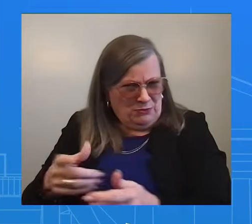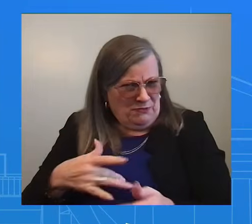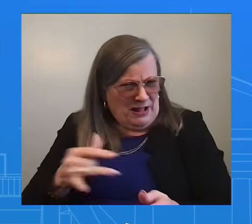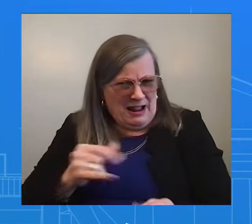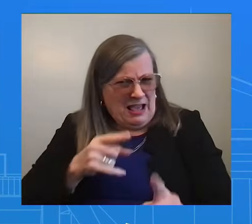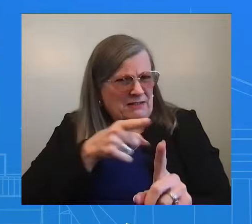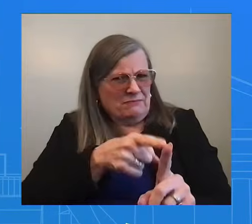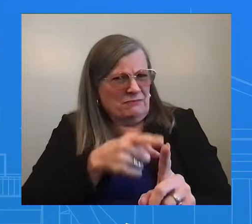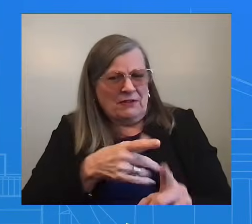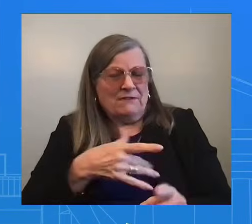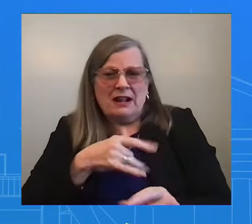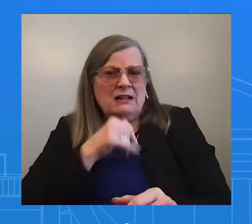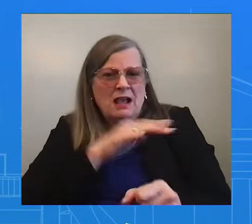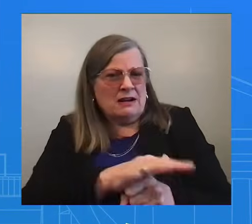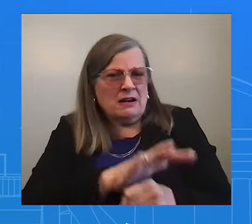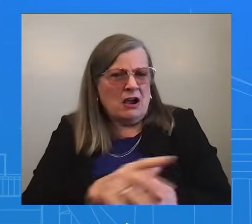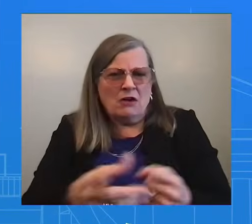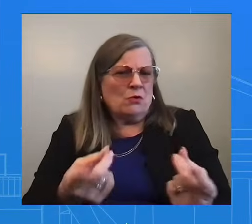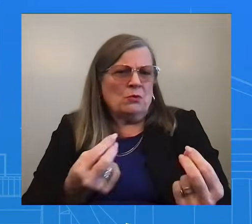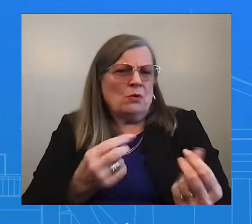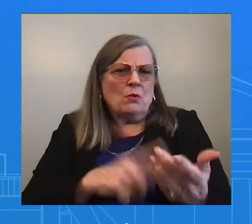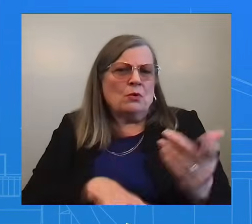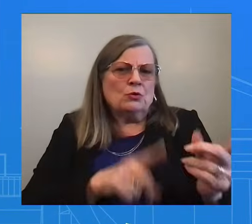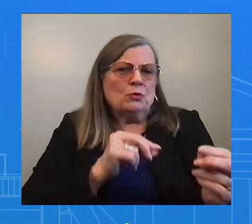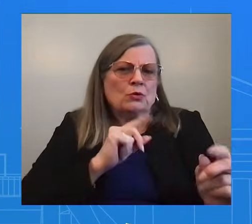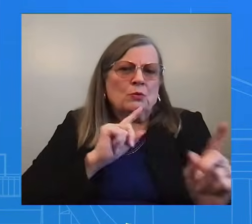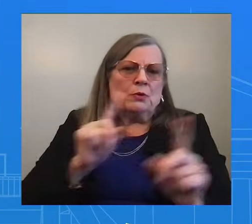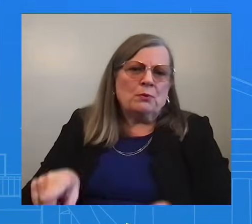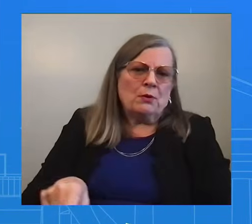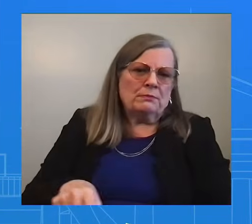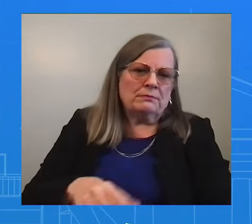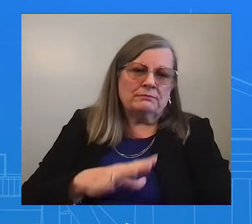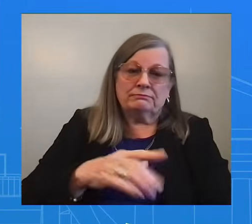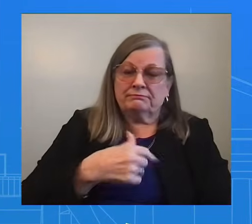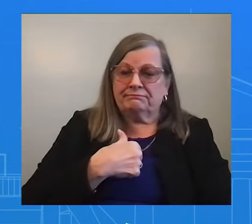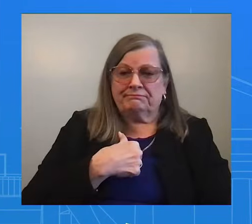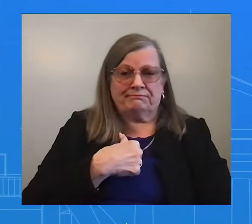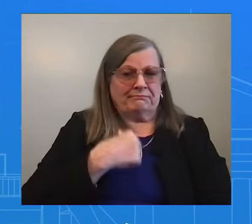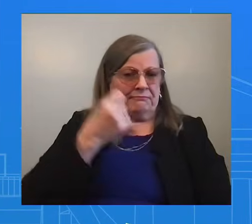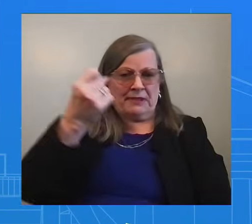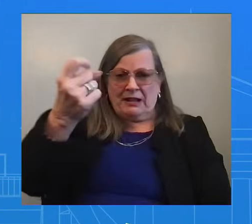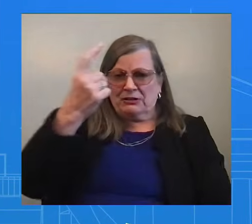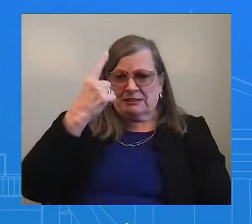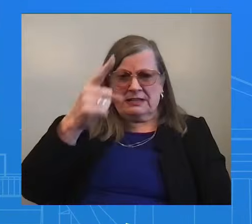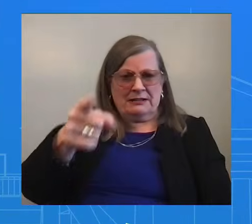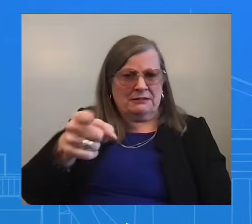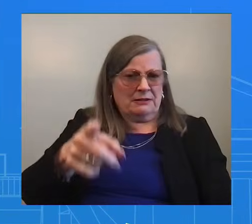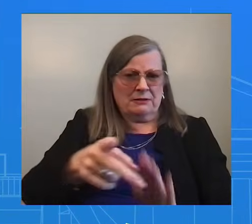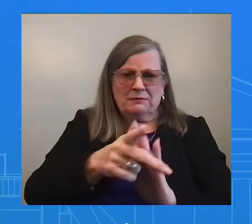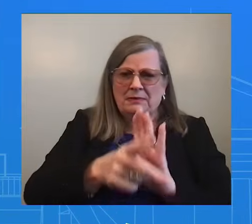We do. They went through -- and you've heard me say this many times before and my other colleagues --